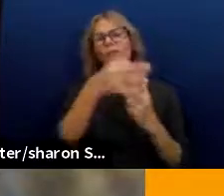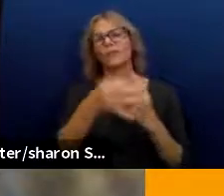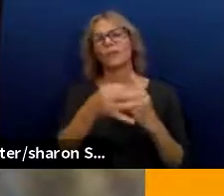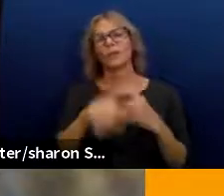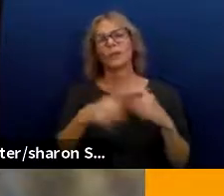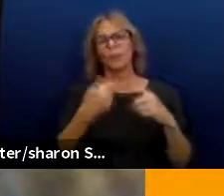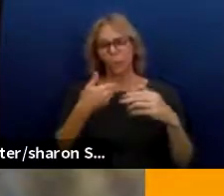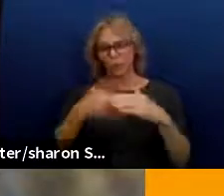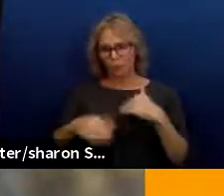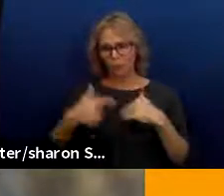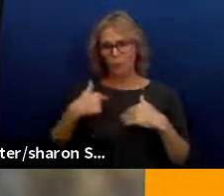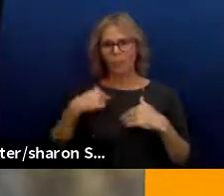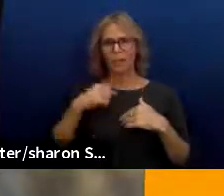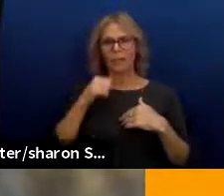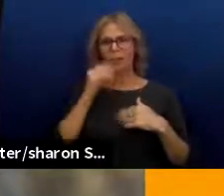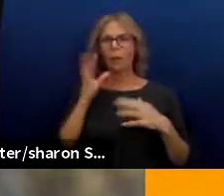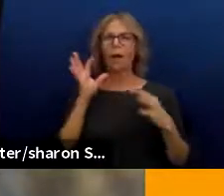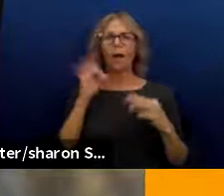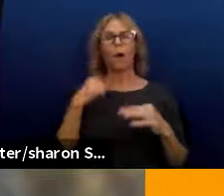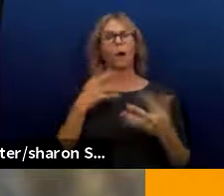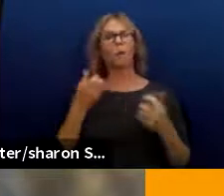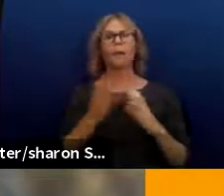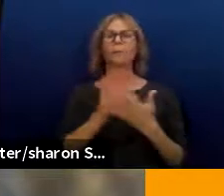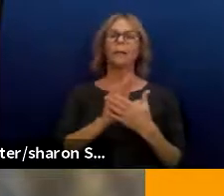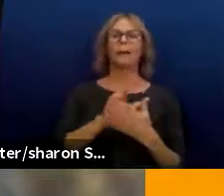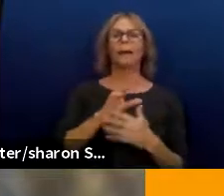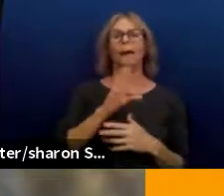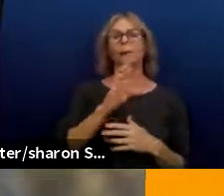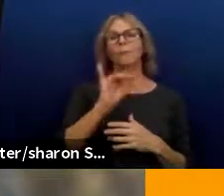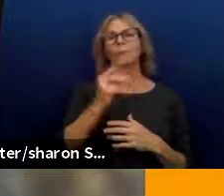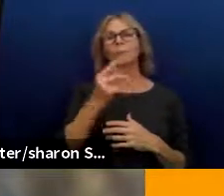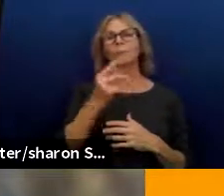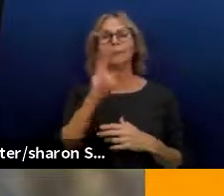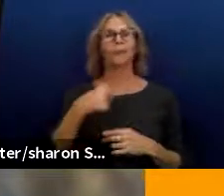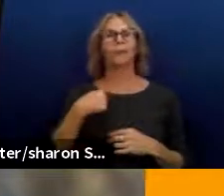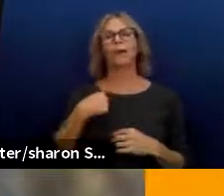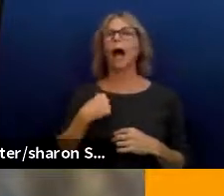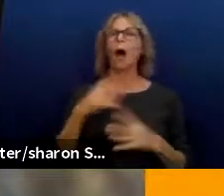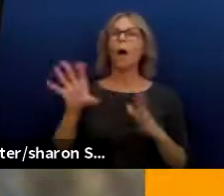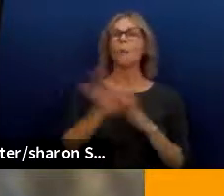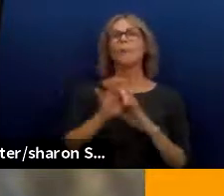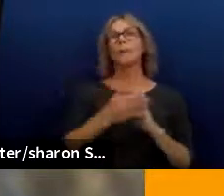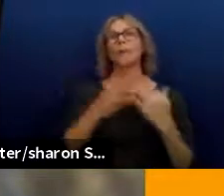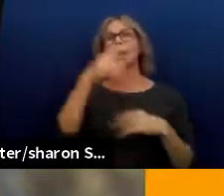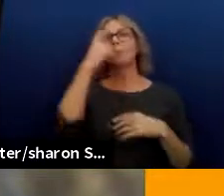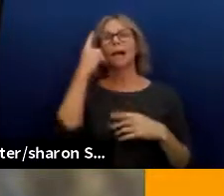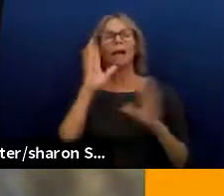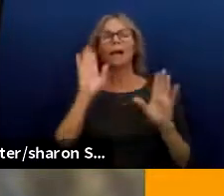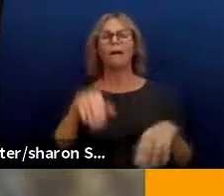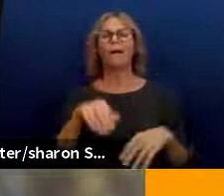don't choose to be cisgender or transgender or black or white. But you know, if you happen to be born and that intersection of